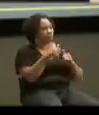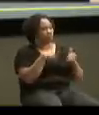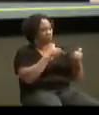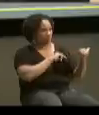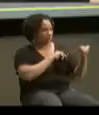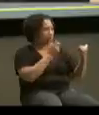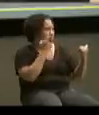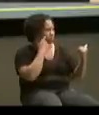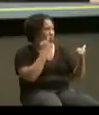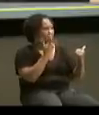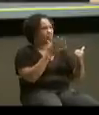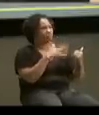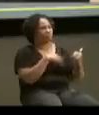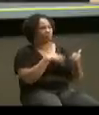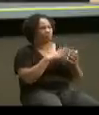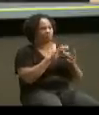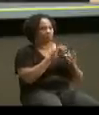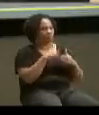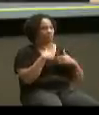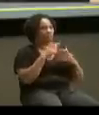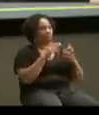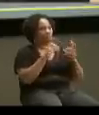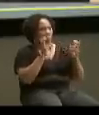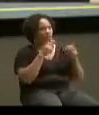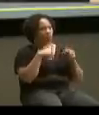AS MICHELLE MENTIONED, WE ARE HAVING ROUNDTABLES, BECAUSE